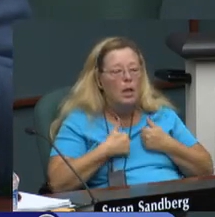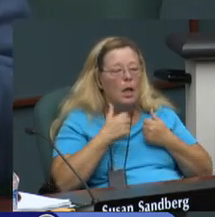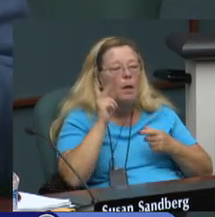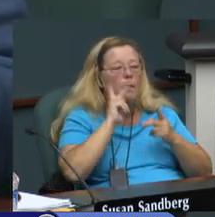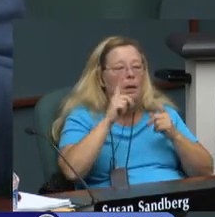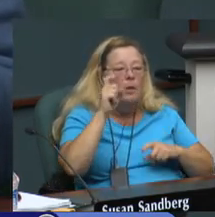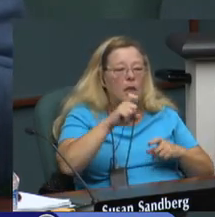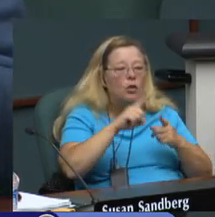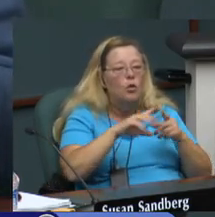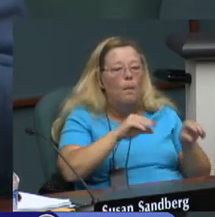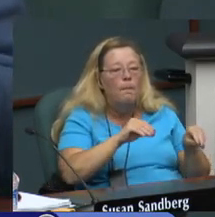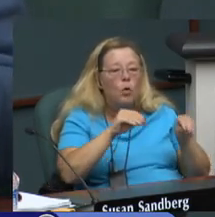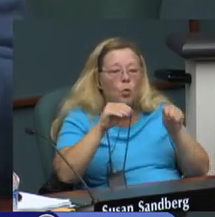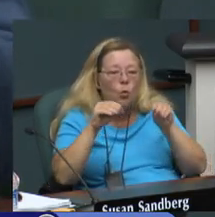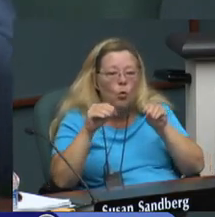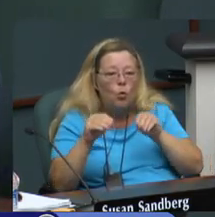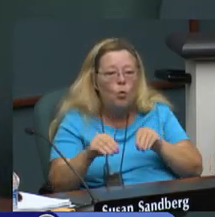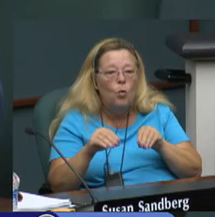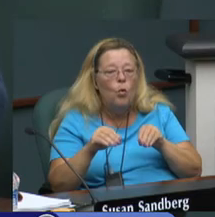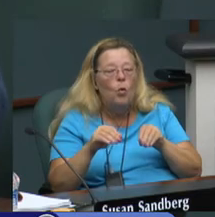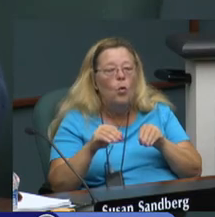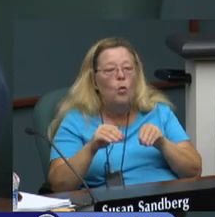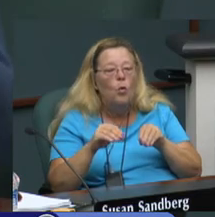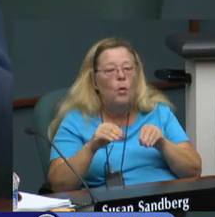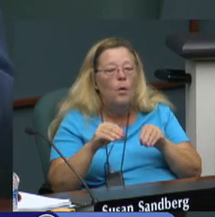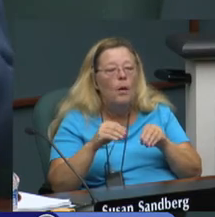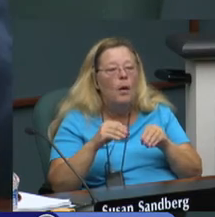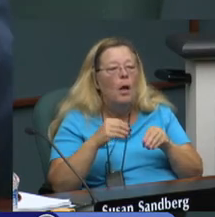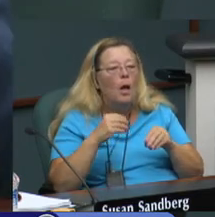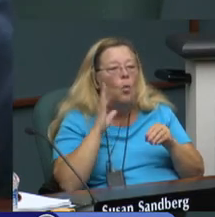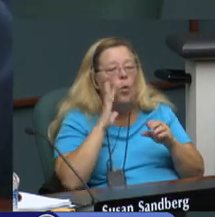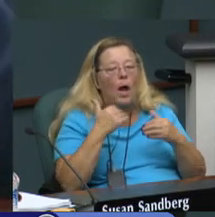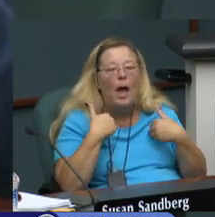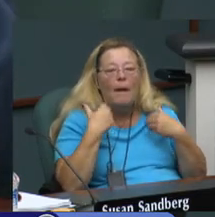move - they'll be much more people many large